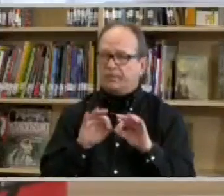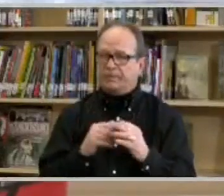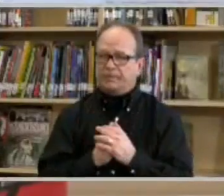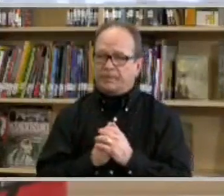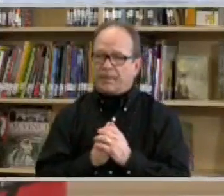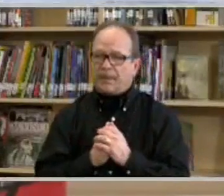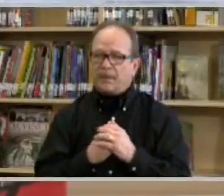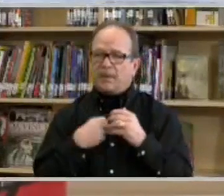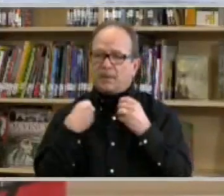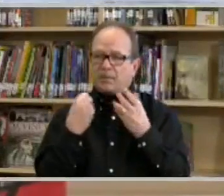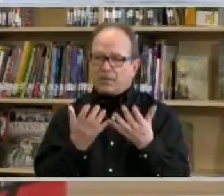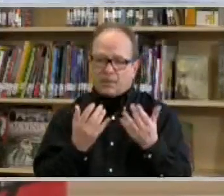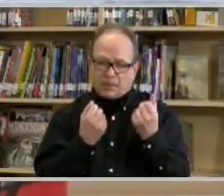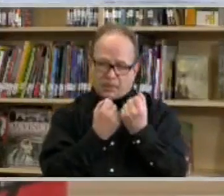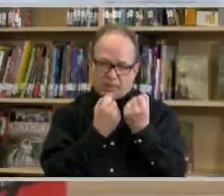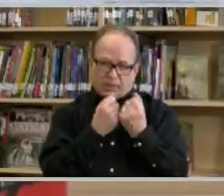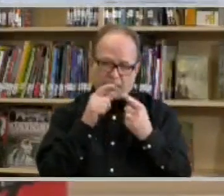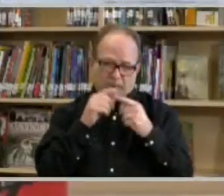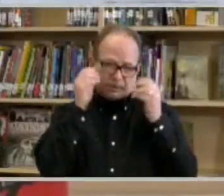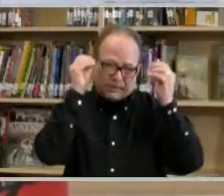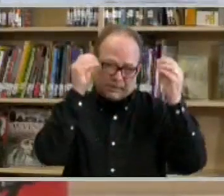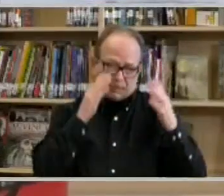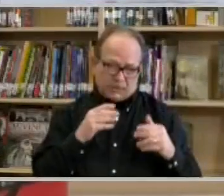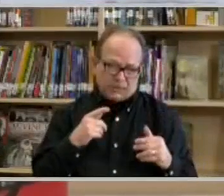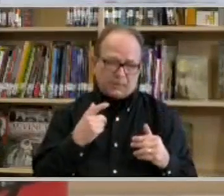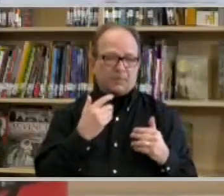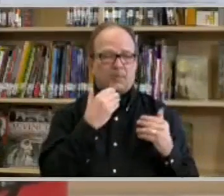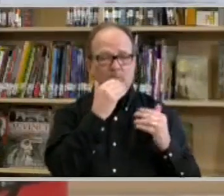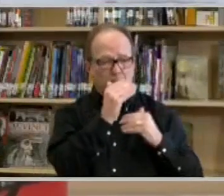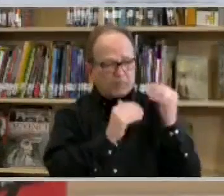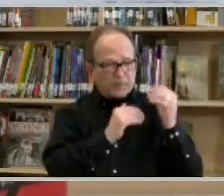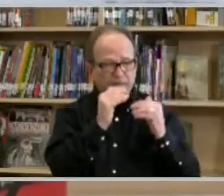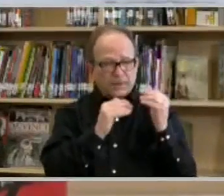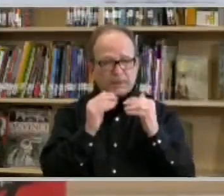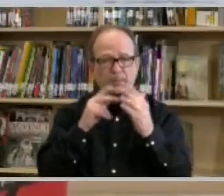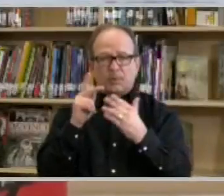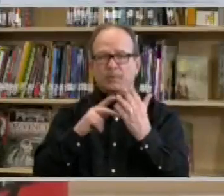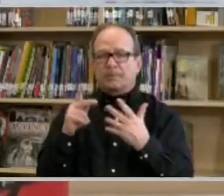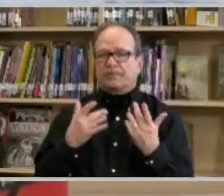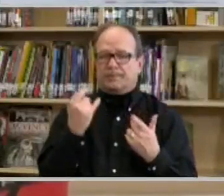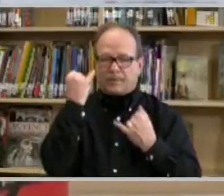THEM IN DURING THE SCHOOL YEAR AND MAKING SURE THAT WE'RE SUPPORTING OUR TEACHERS, WE HAVE